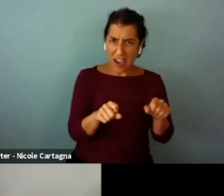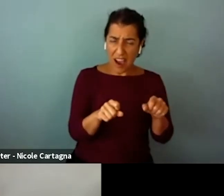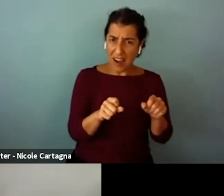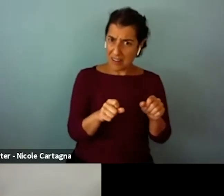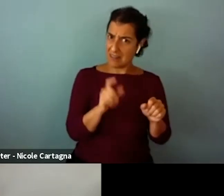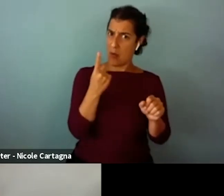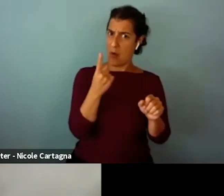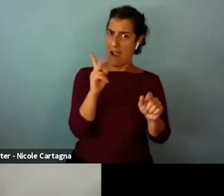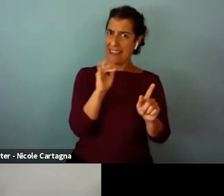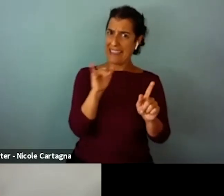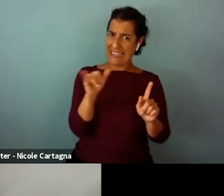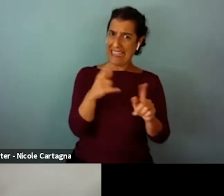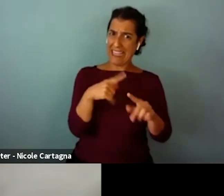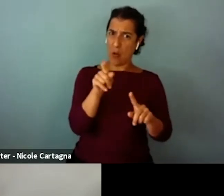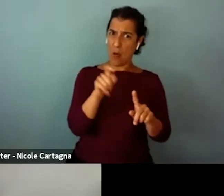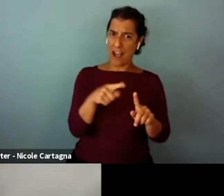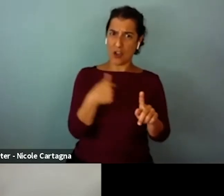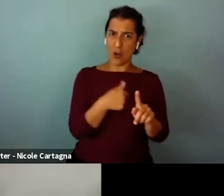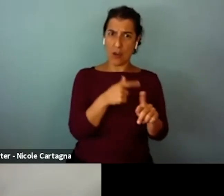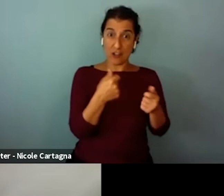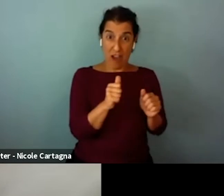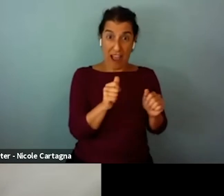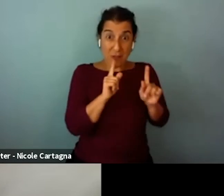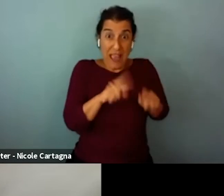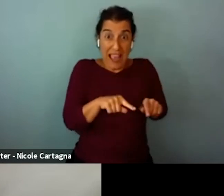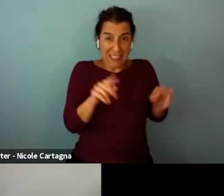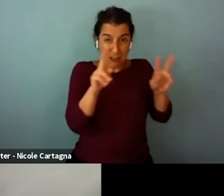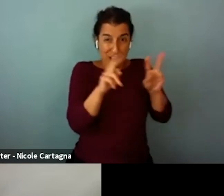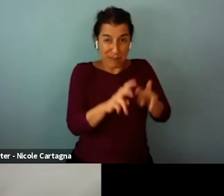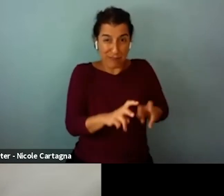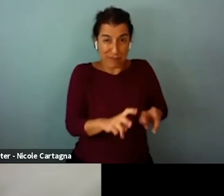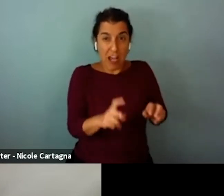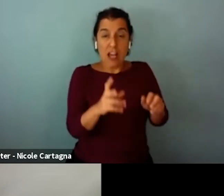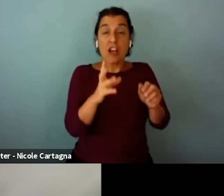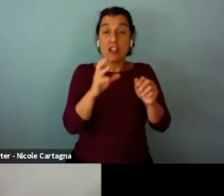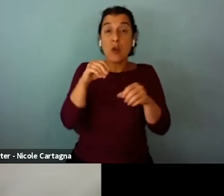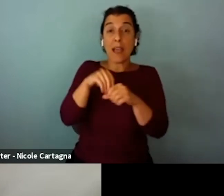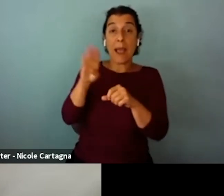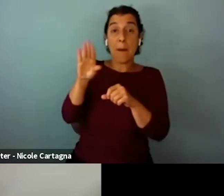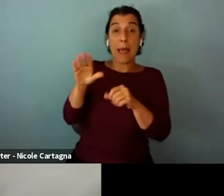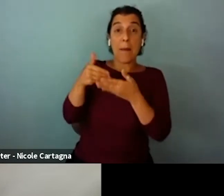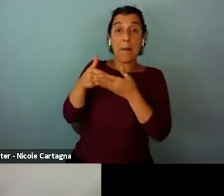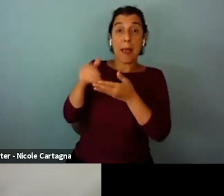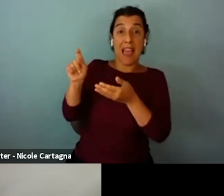questions that we're trying to answer so in the baby x models that you're watching